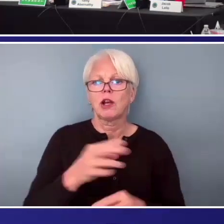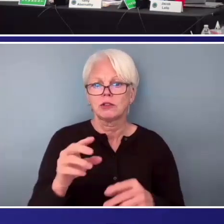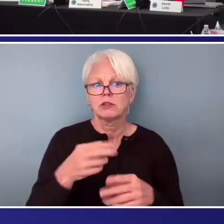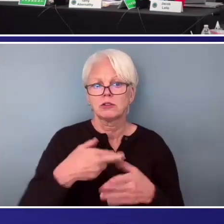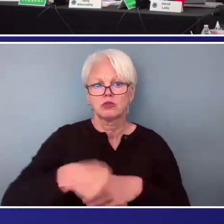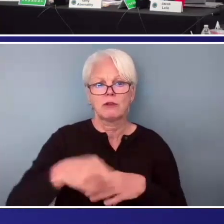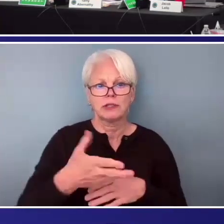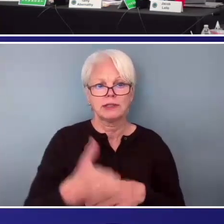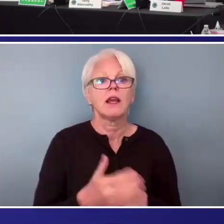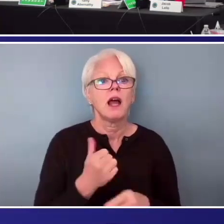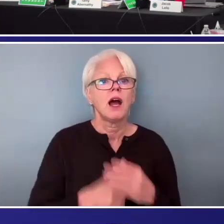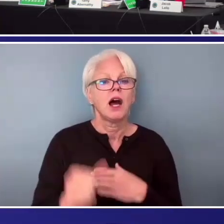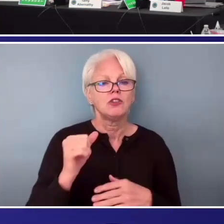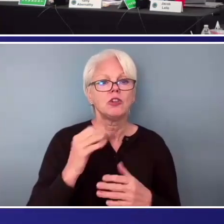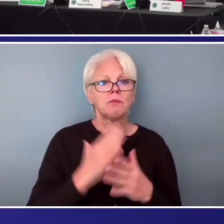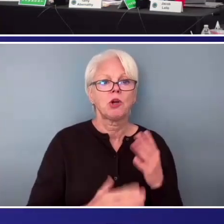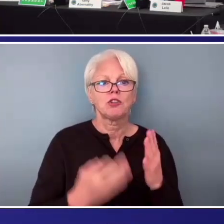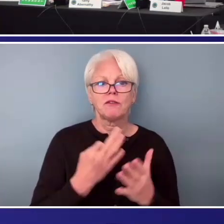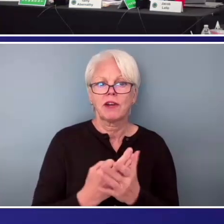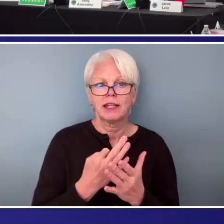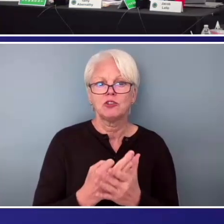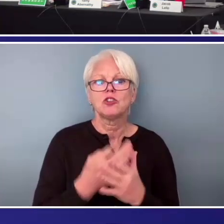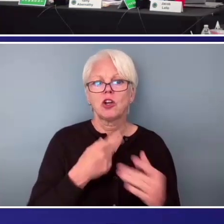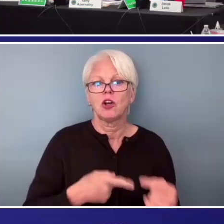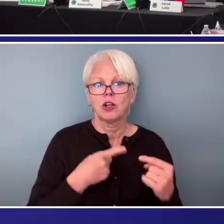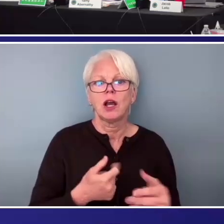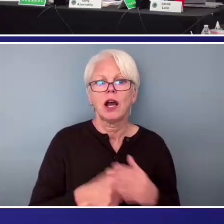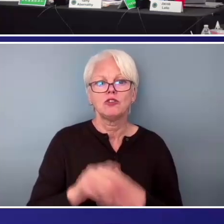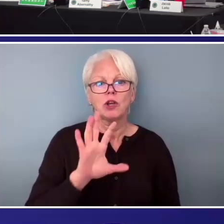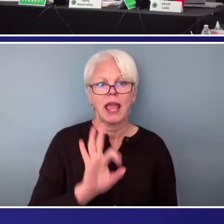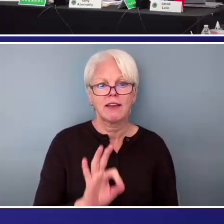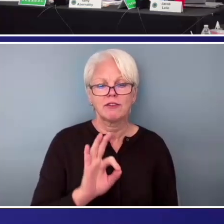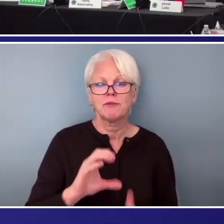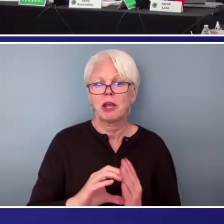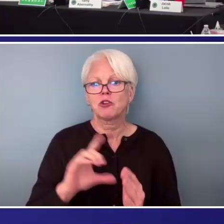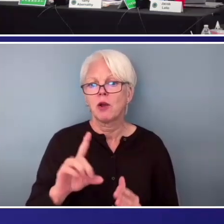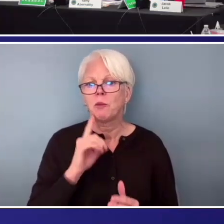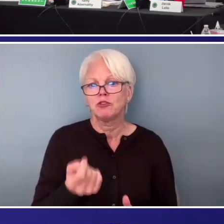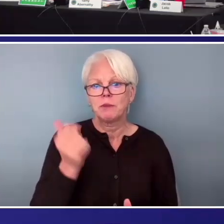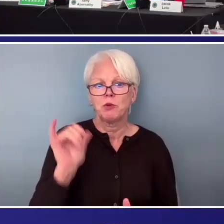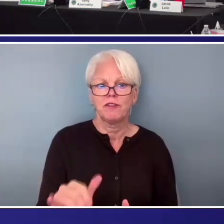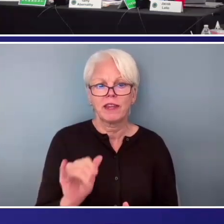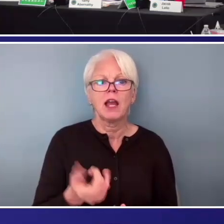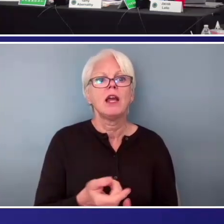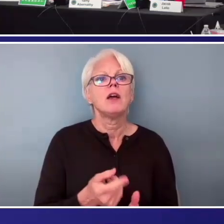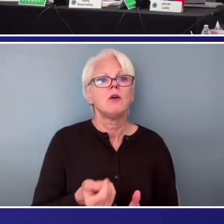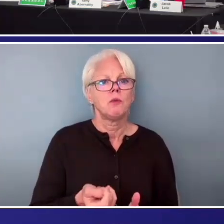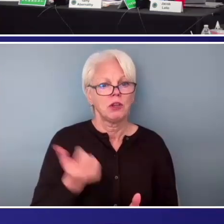Under a partial financial hardship in Romanette one under (f) paragraph (1), we've removed that, we've removed it in Romanette two.